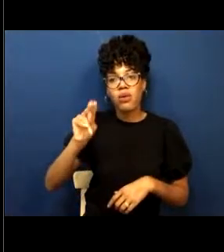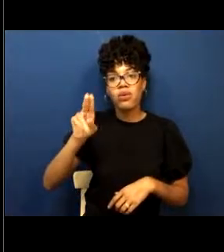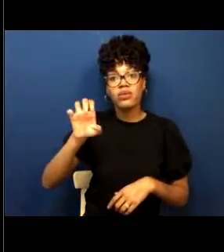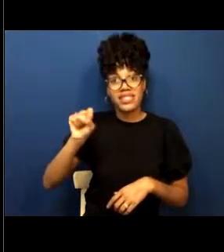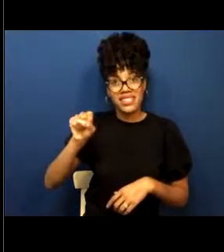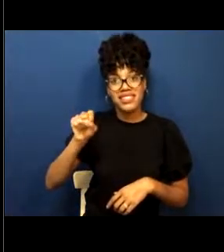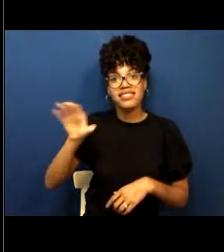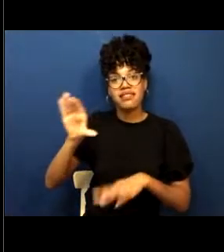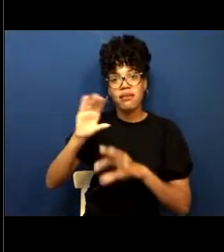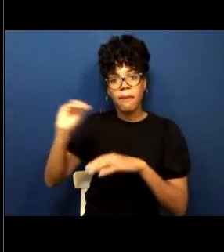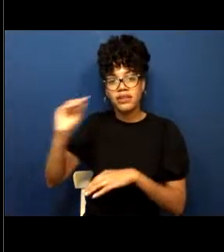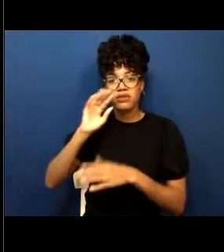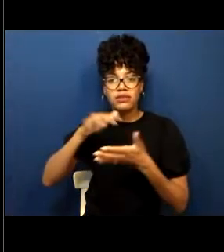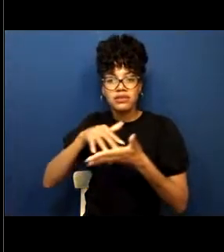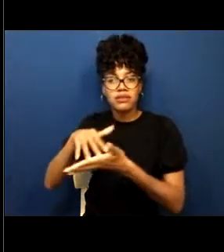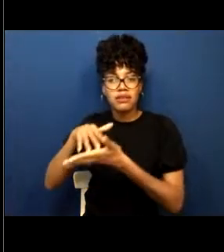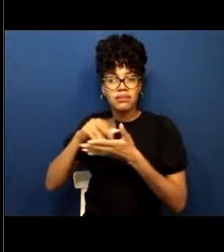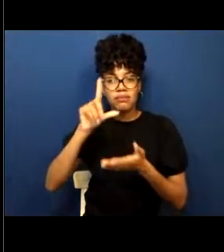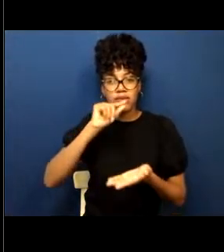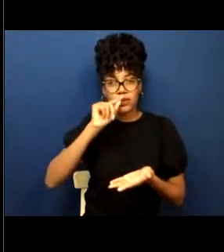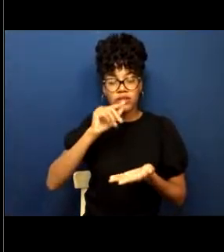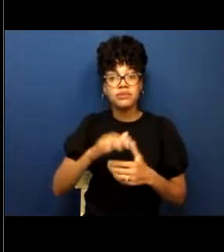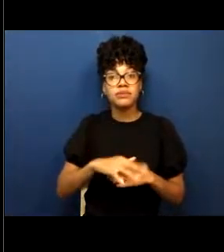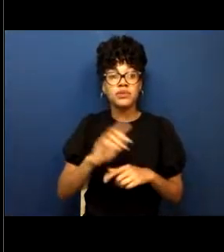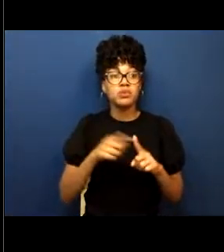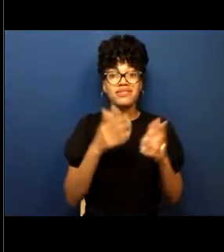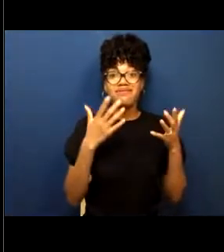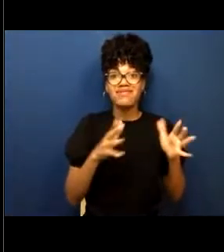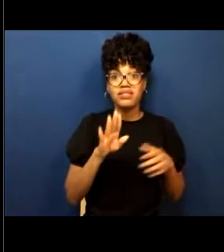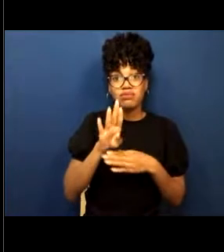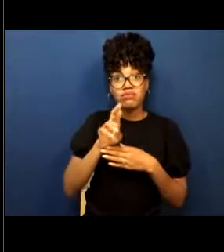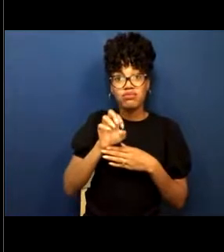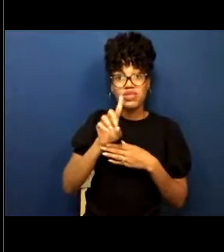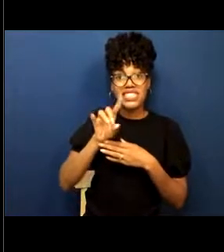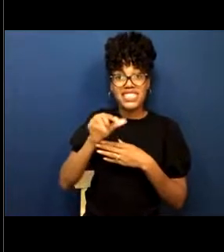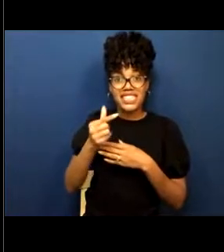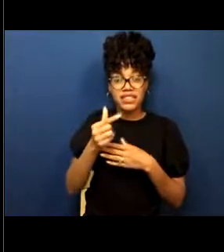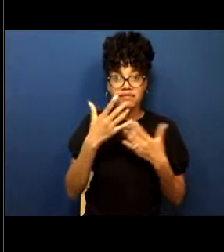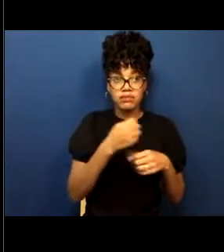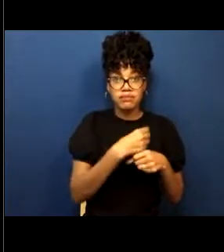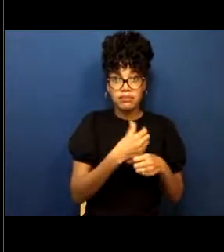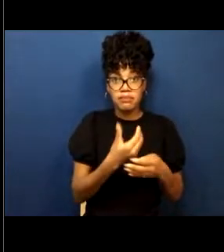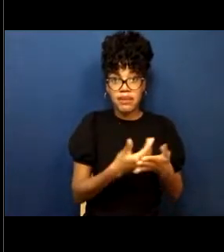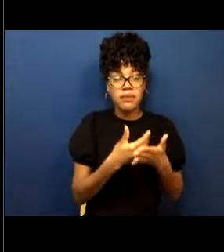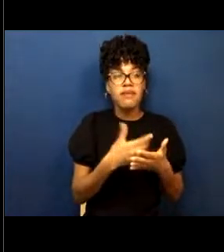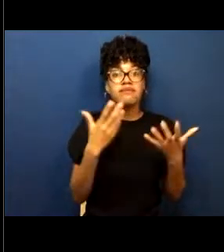where are the birds going when they're not breeding. And so to do that, we have to attract the birds to the boats